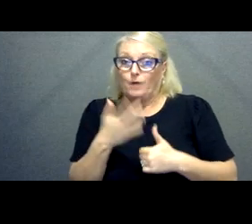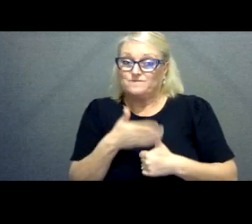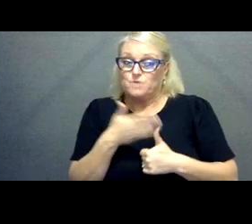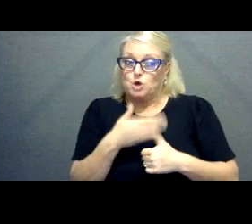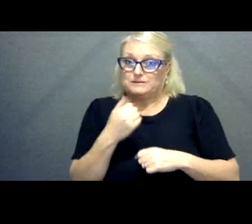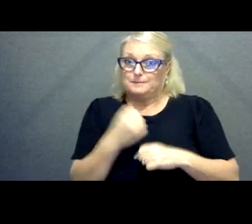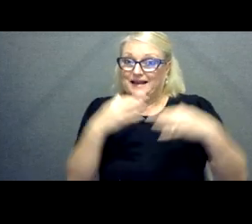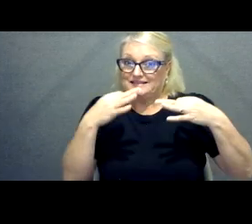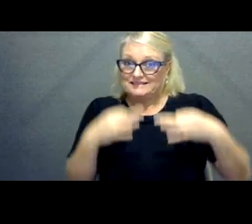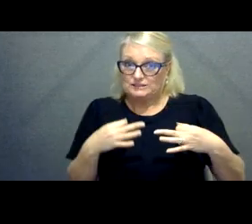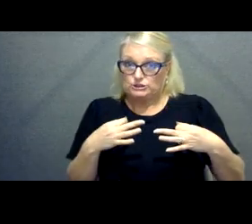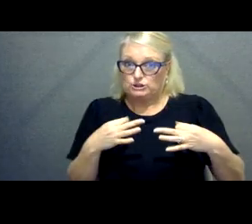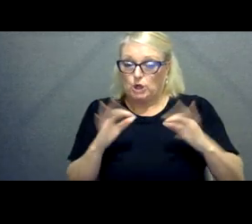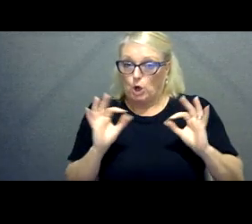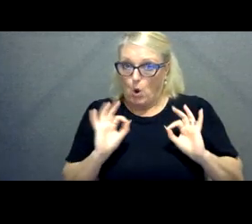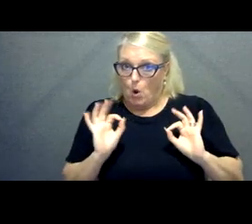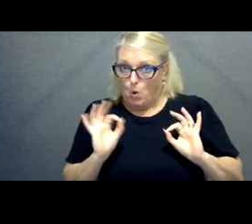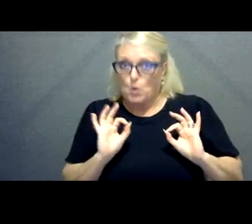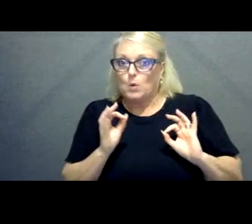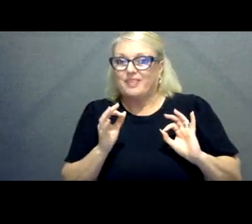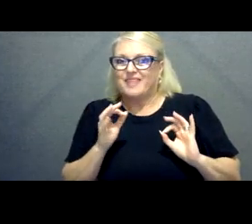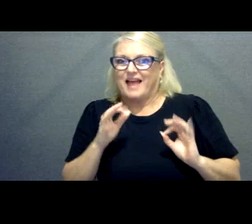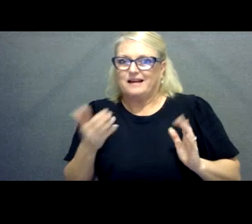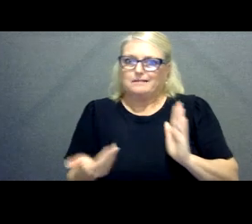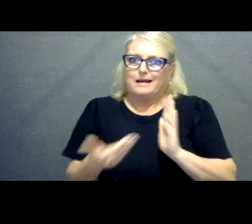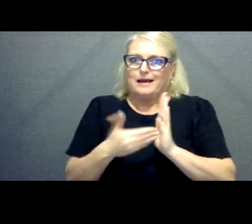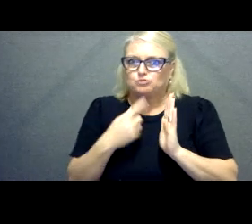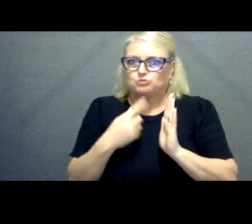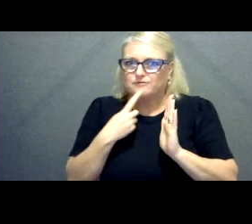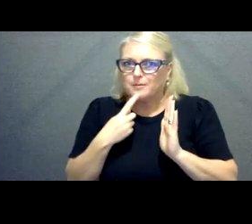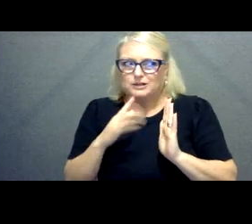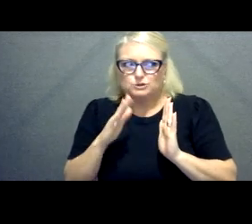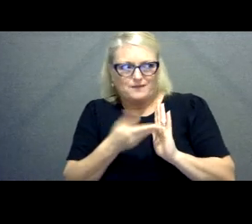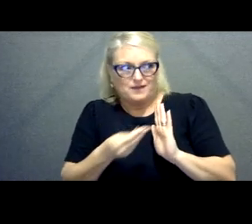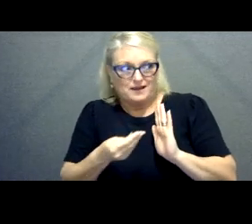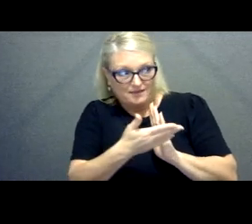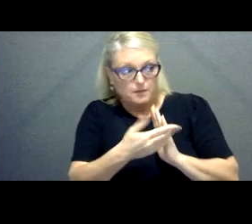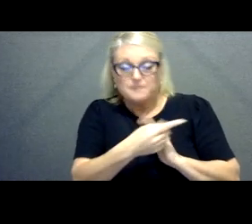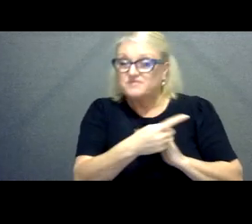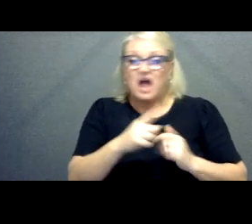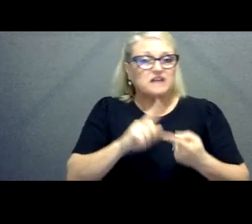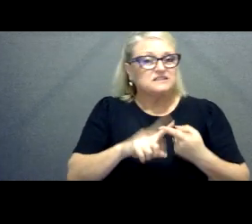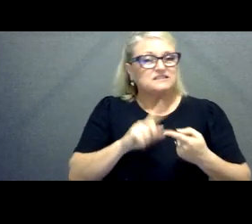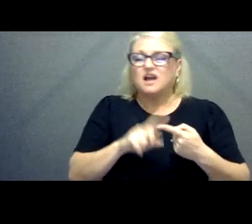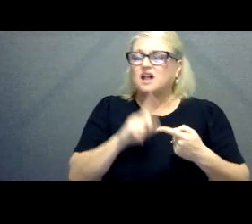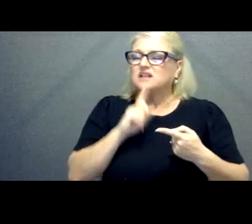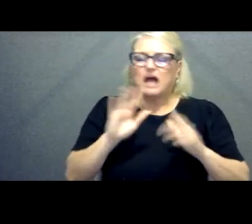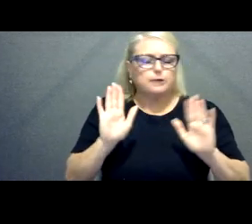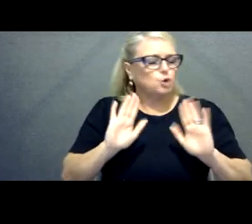they don't change their decision so that being the decision remains refused or the contribution